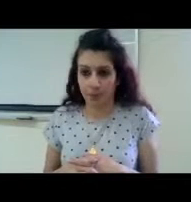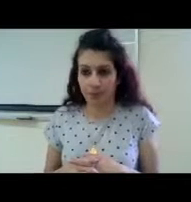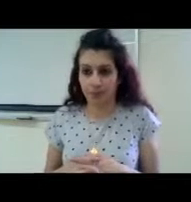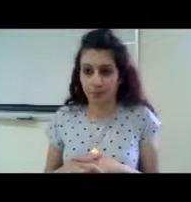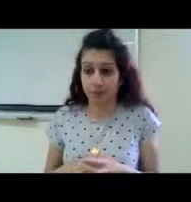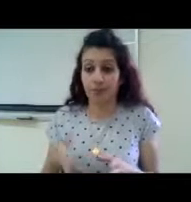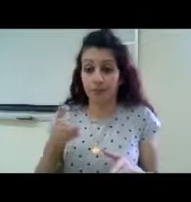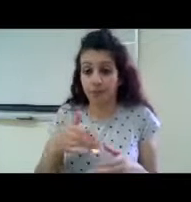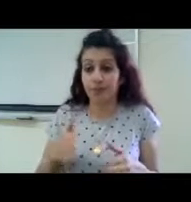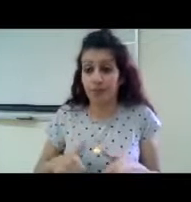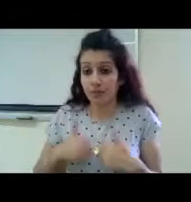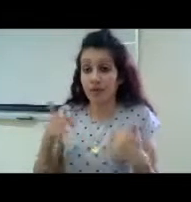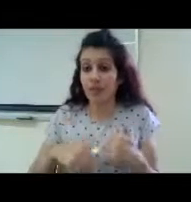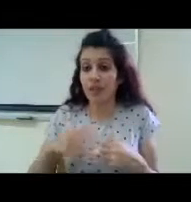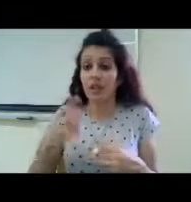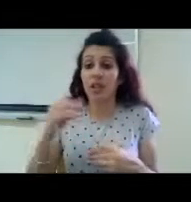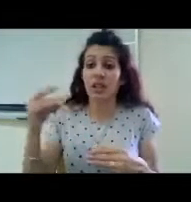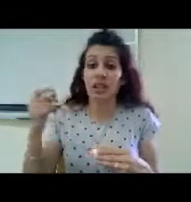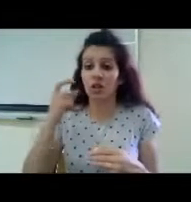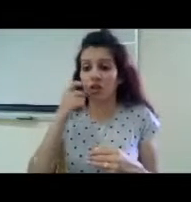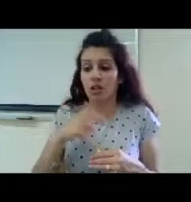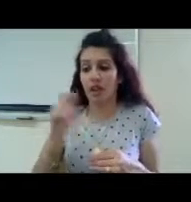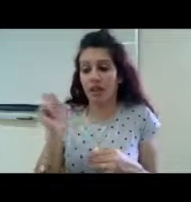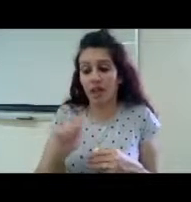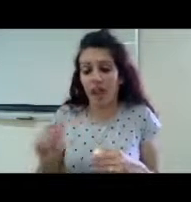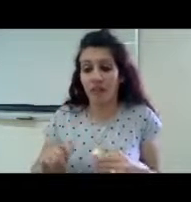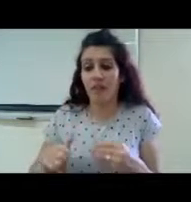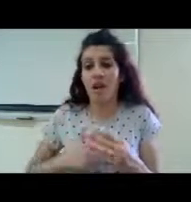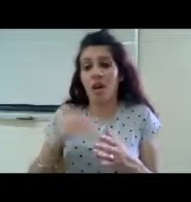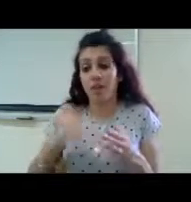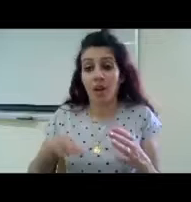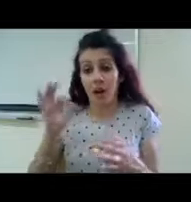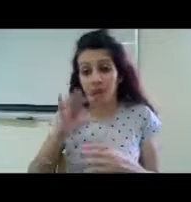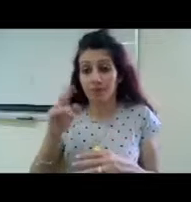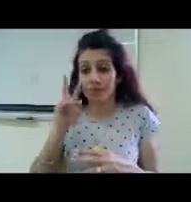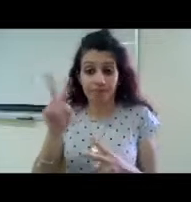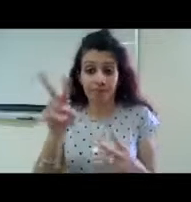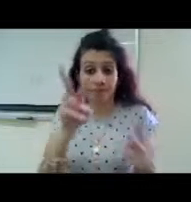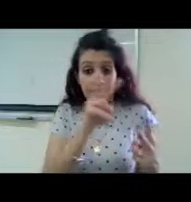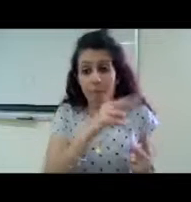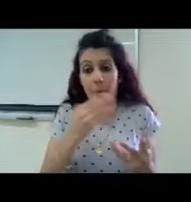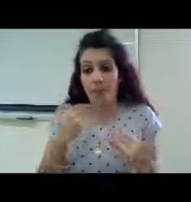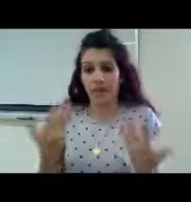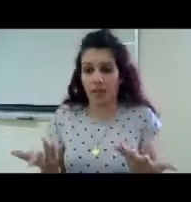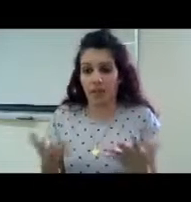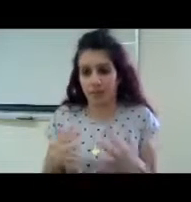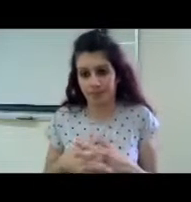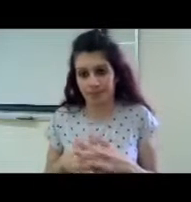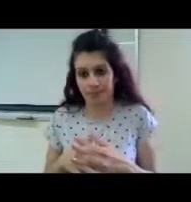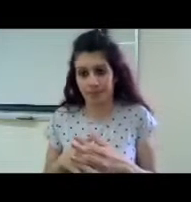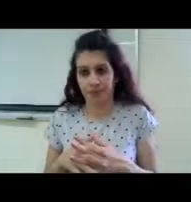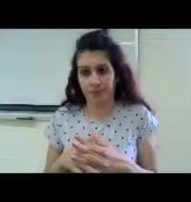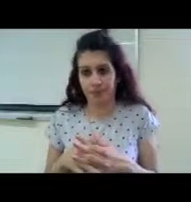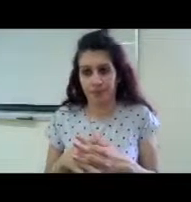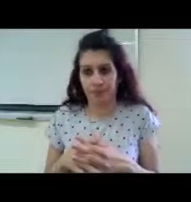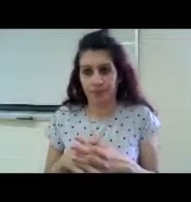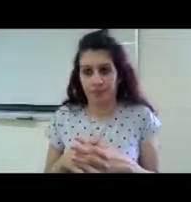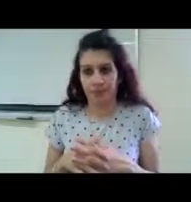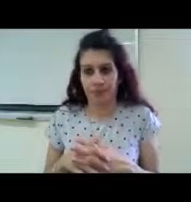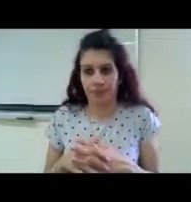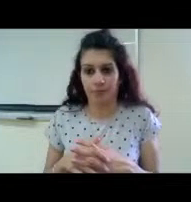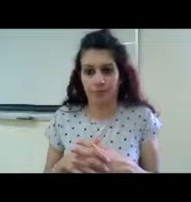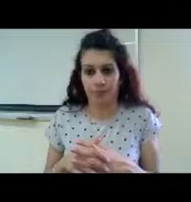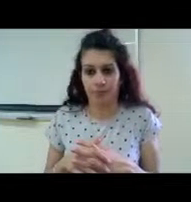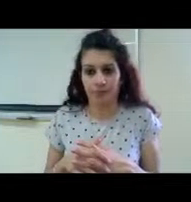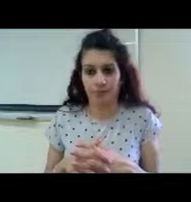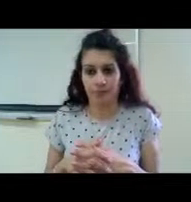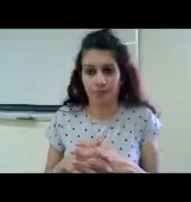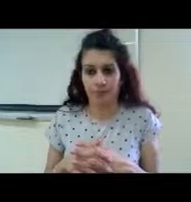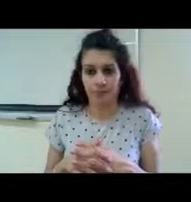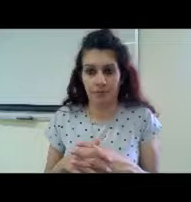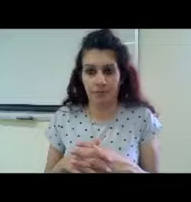education radio TV zoom YouTube you name it there are so many possibilities but